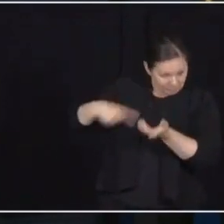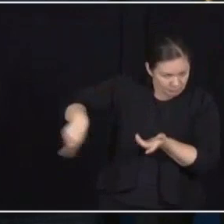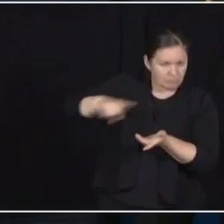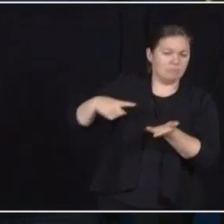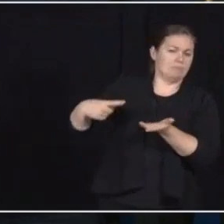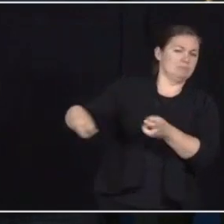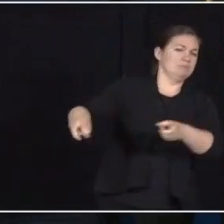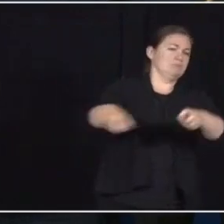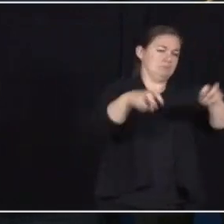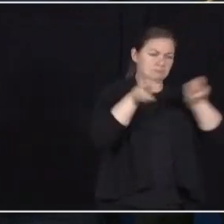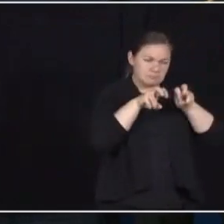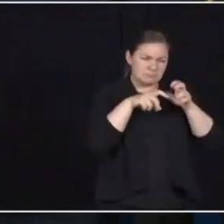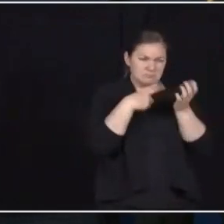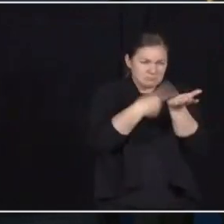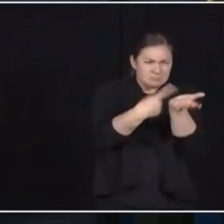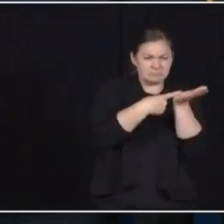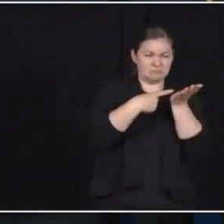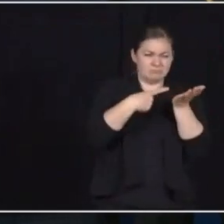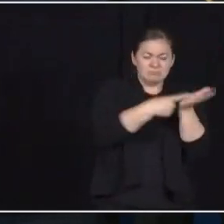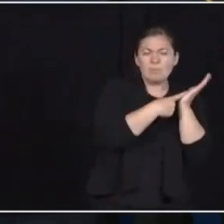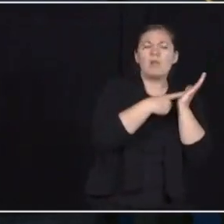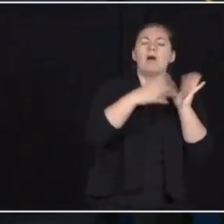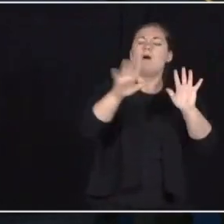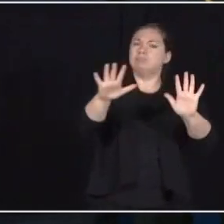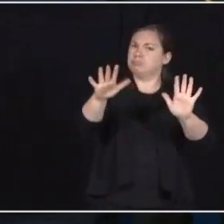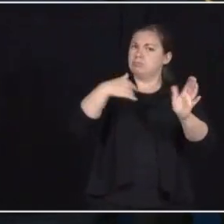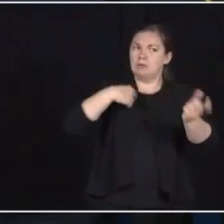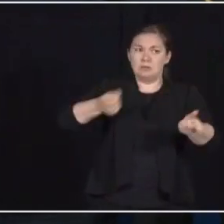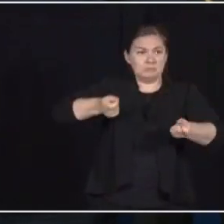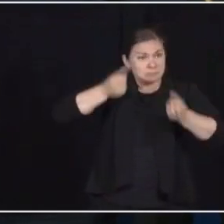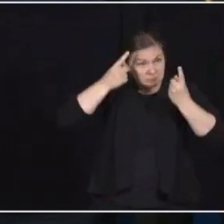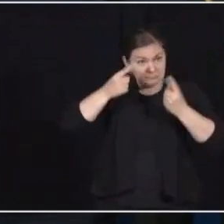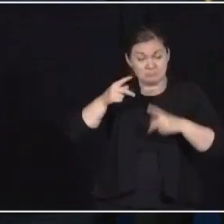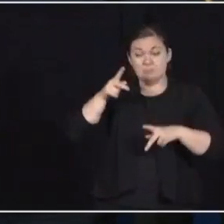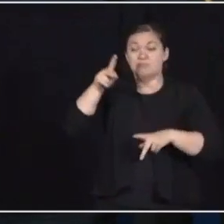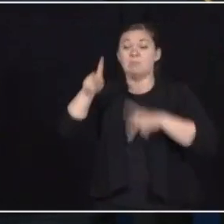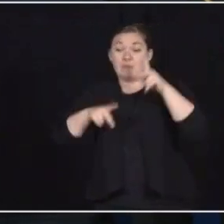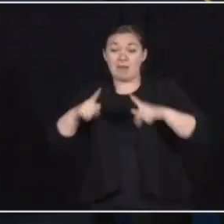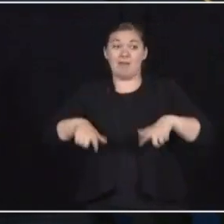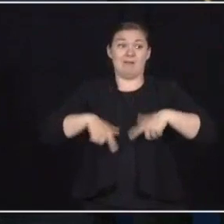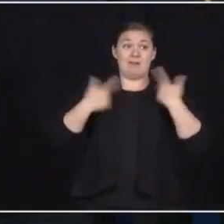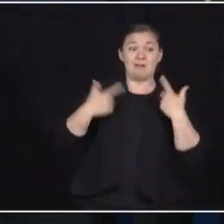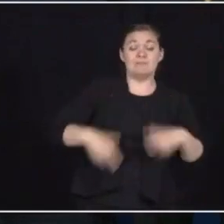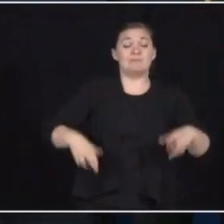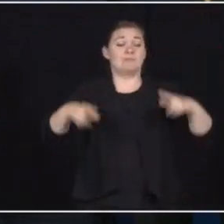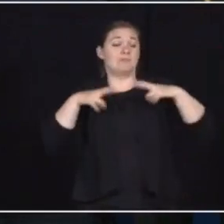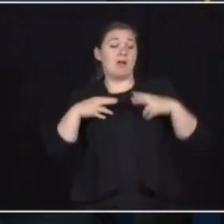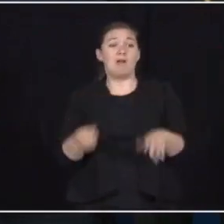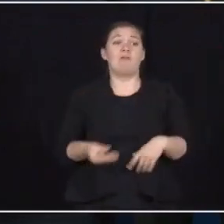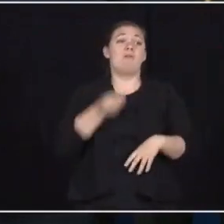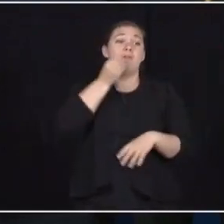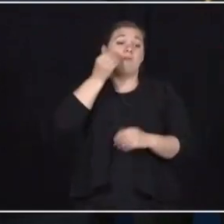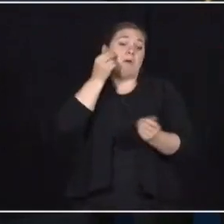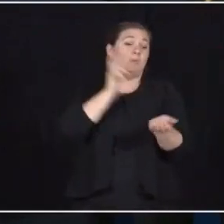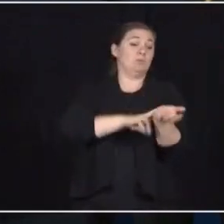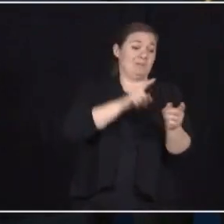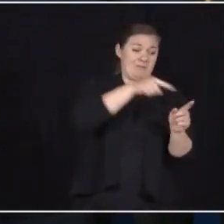It has been brought forward to recognize first of all, that residents want to see family and that family want to see the